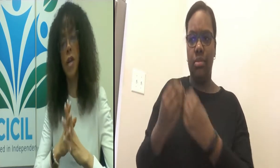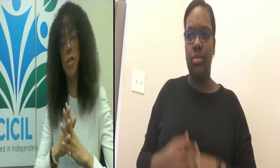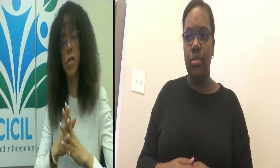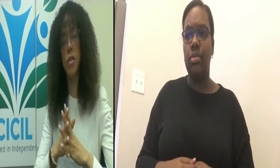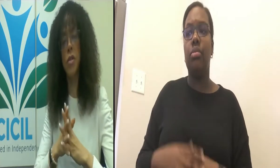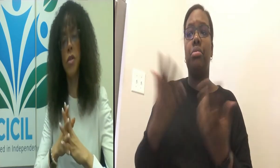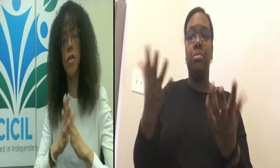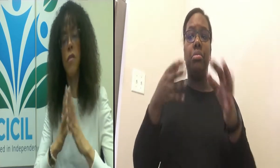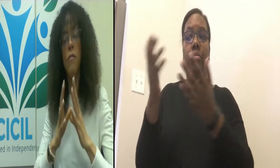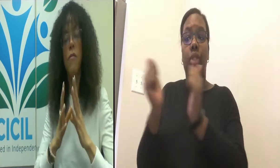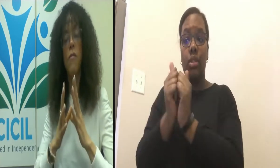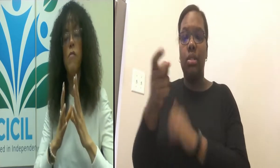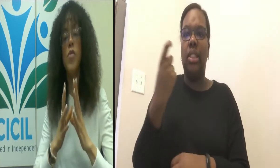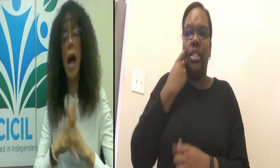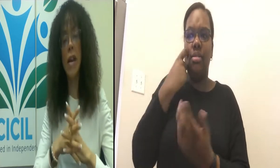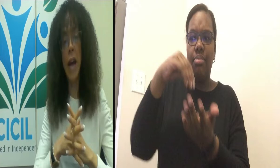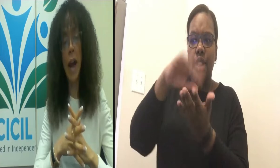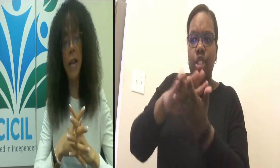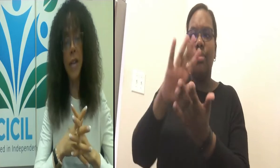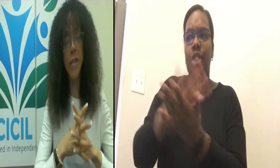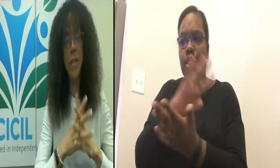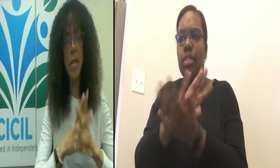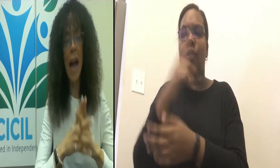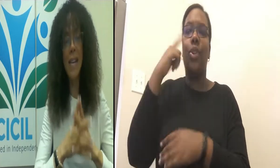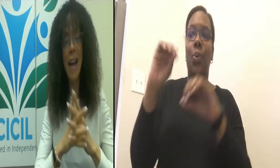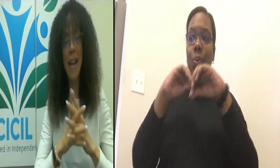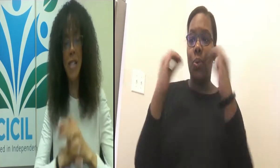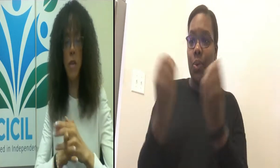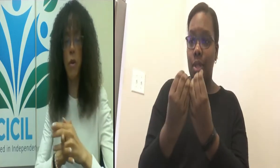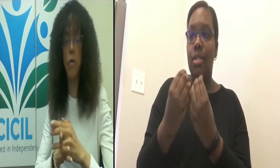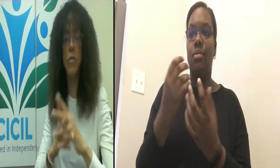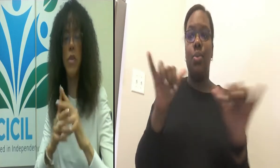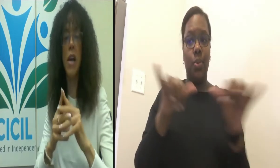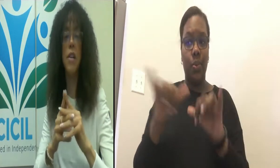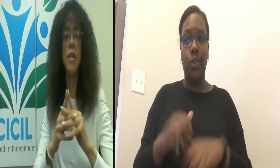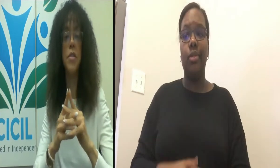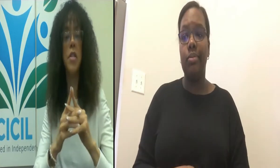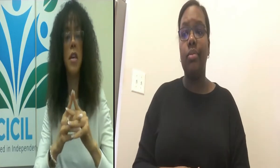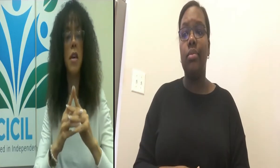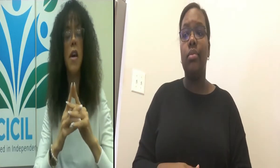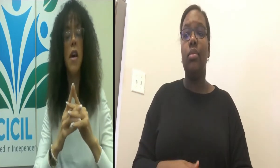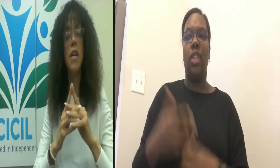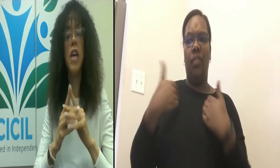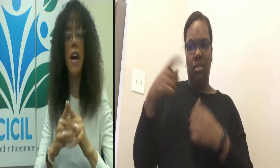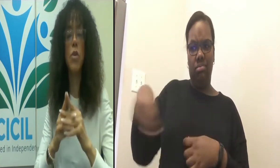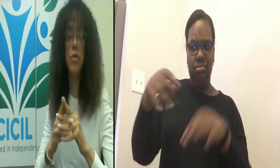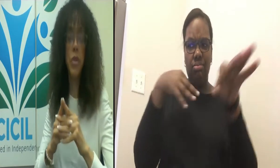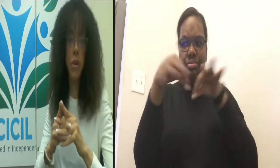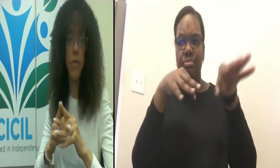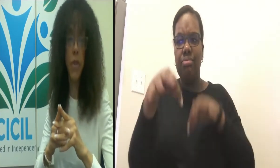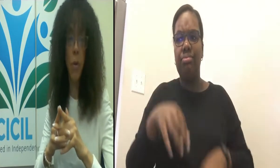or as a board member or a committee member review the organization's 990s